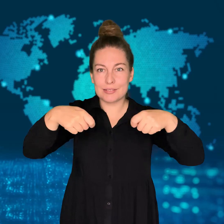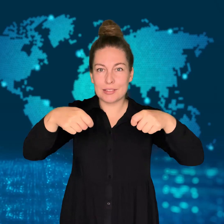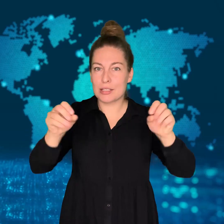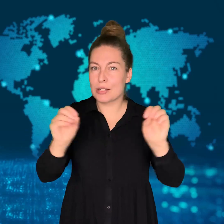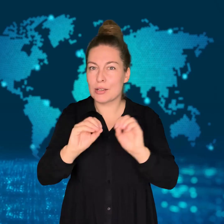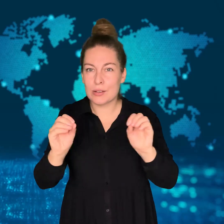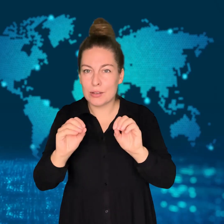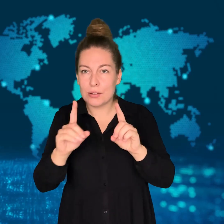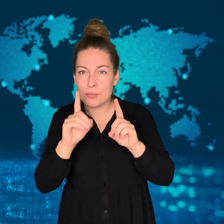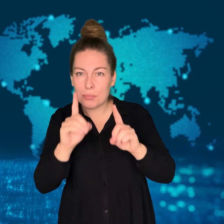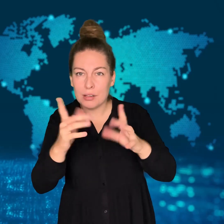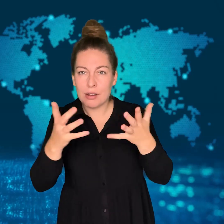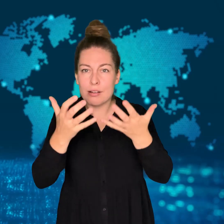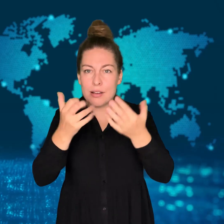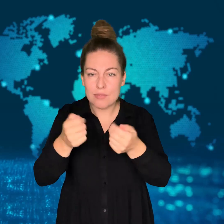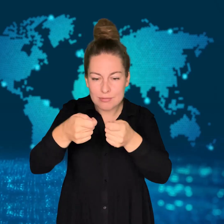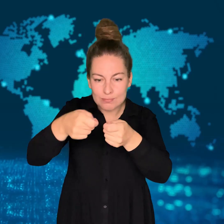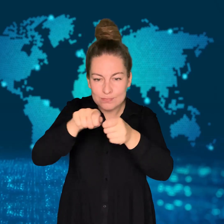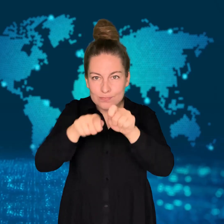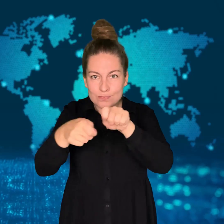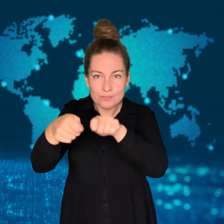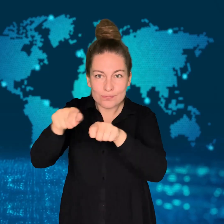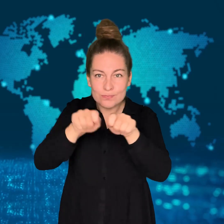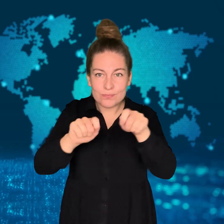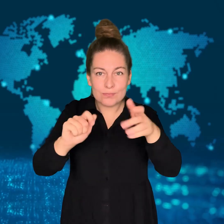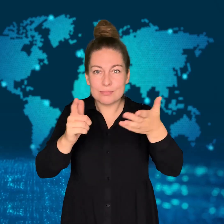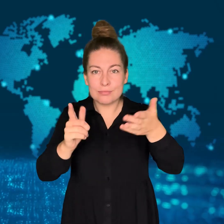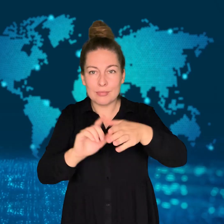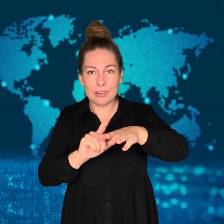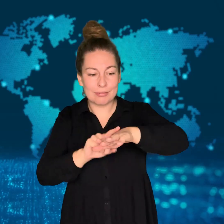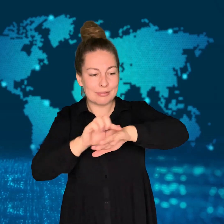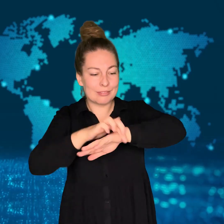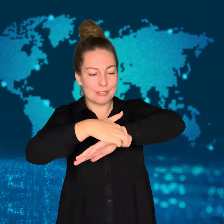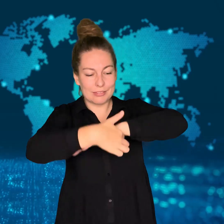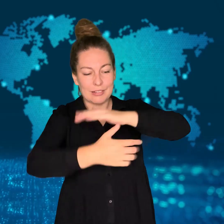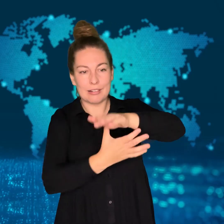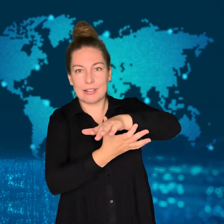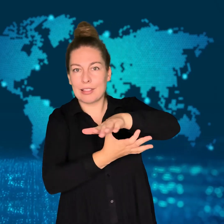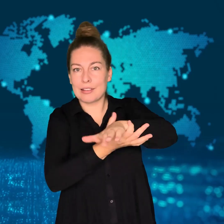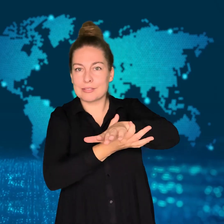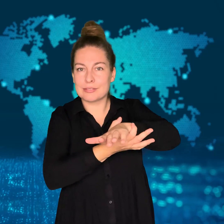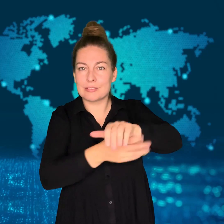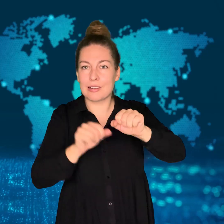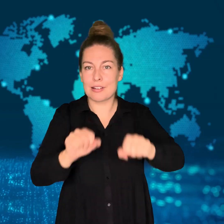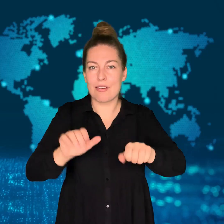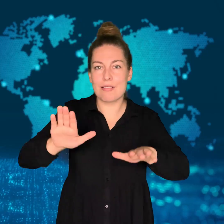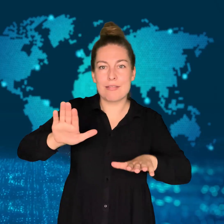Its believed that the cave was a hunter-gatherer burial site,